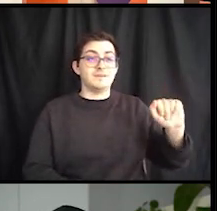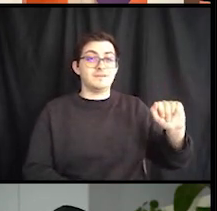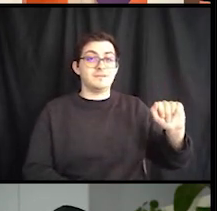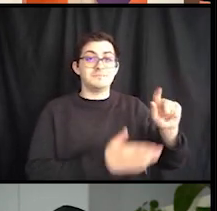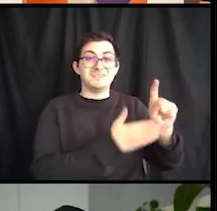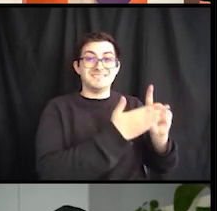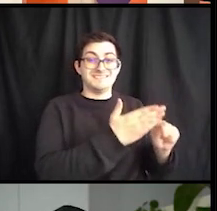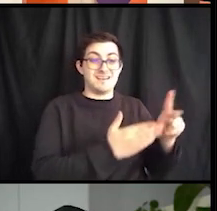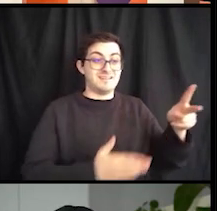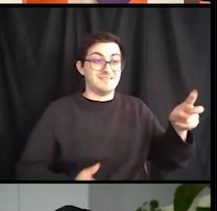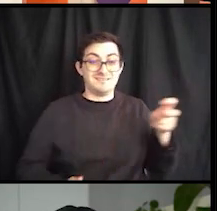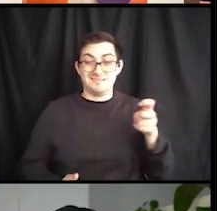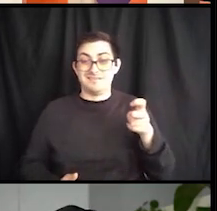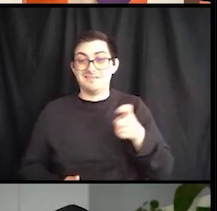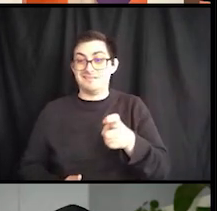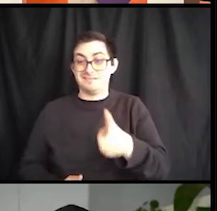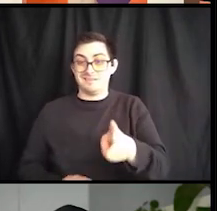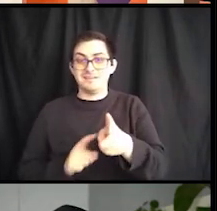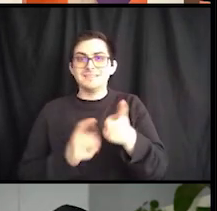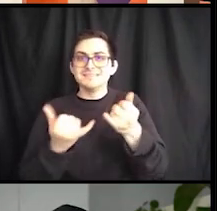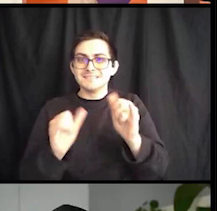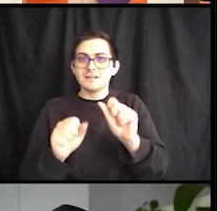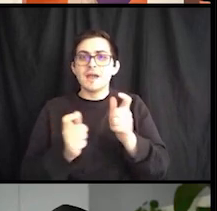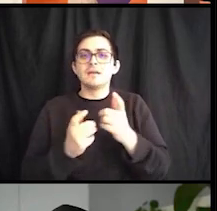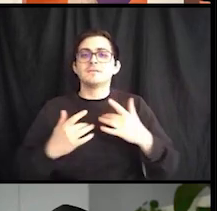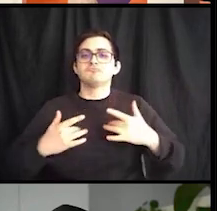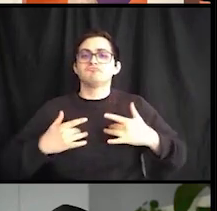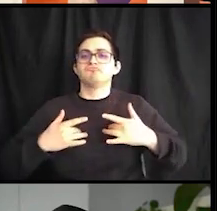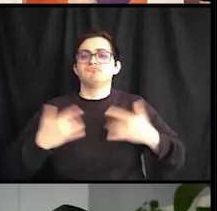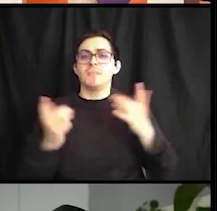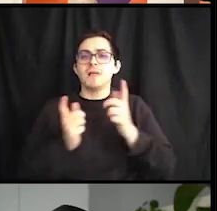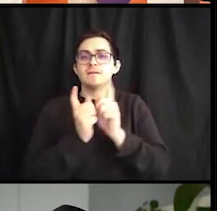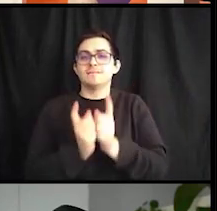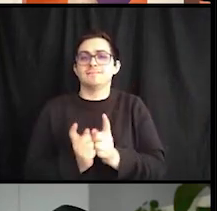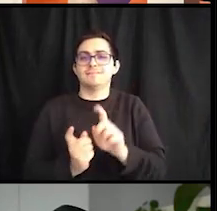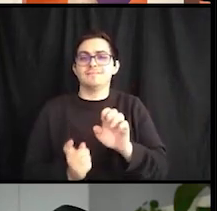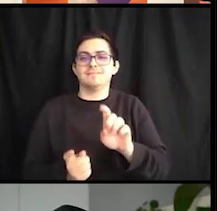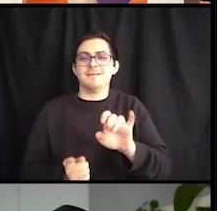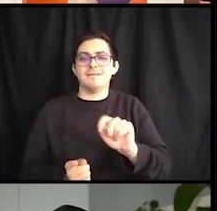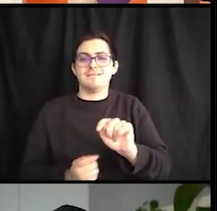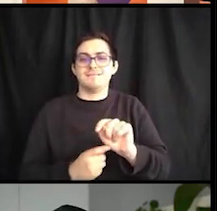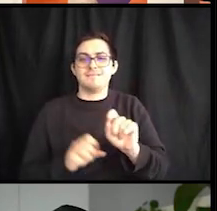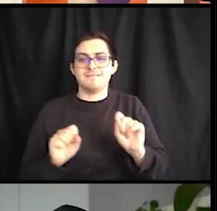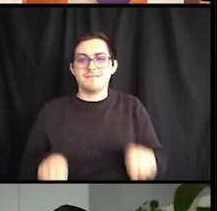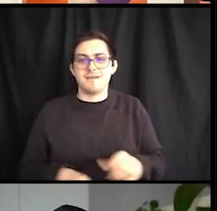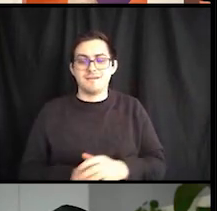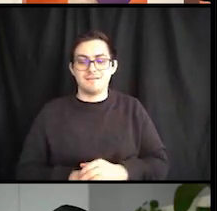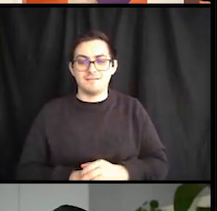So let's say I want to change a copy over here, I can do that and make these changes. And it's really easy and I can do that